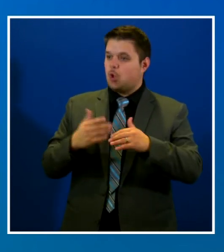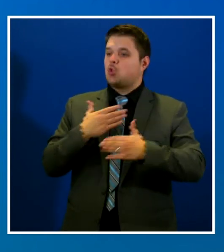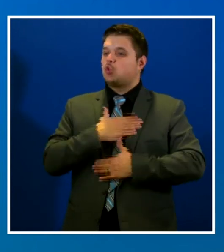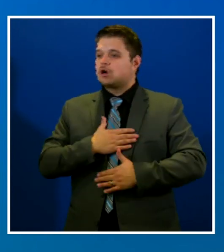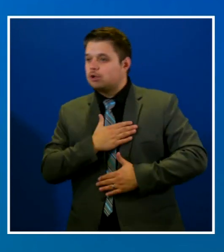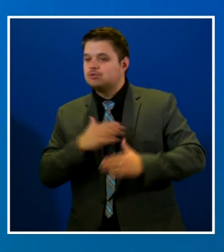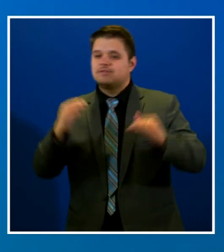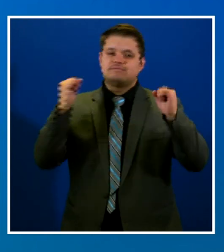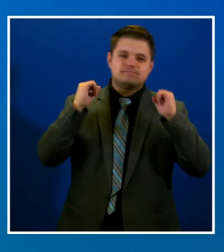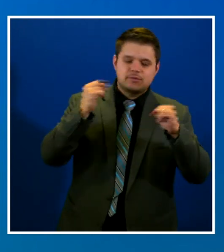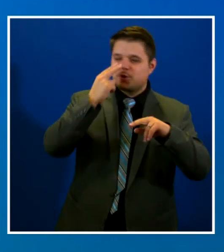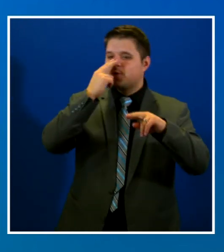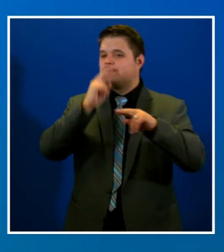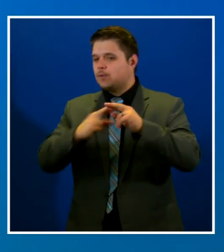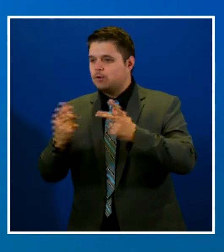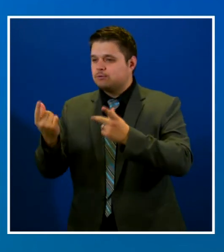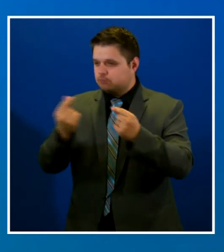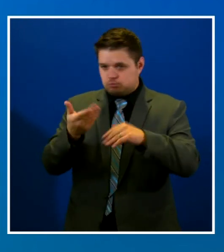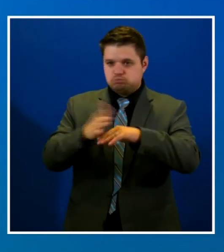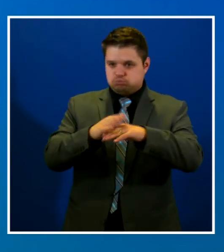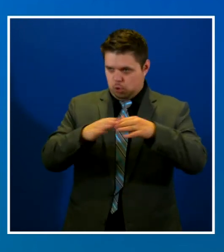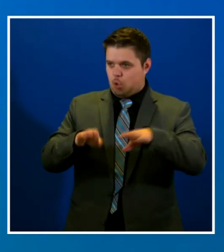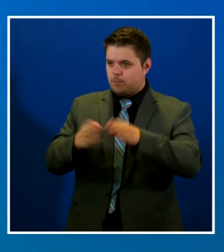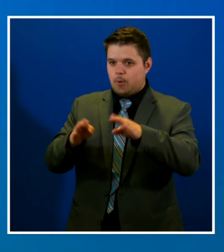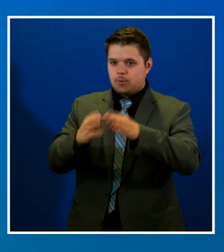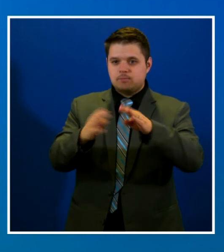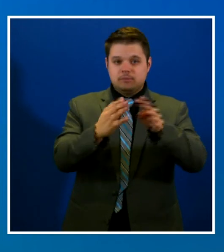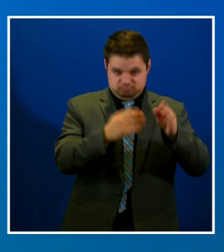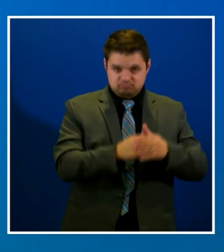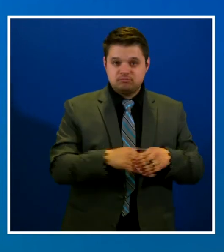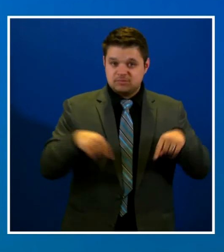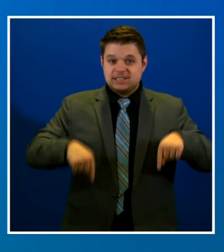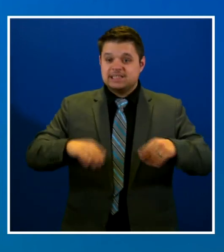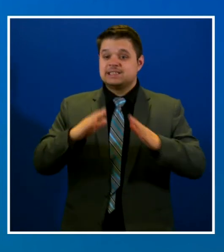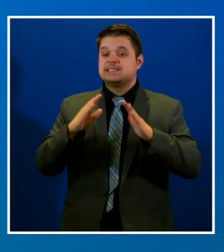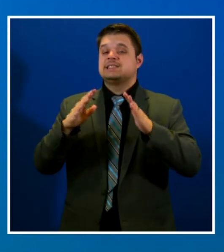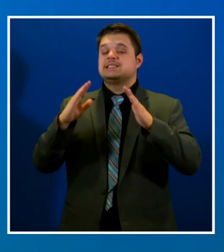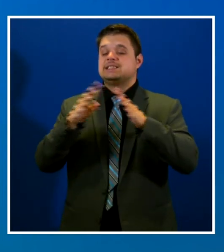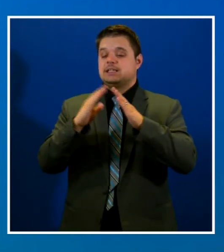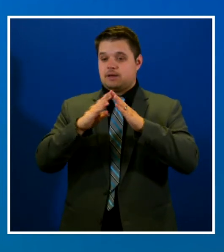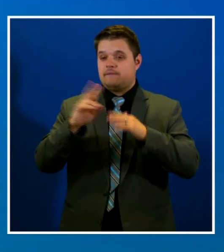cityofvancouver.us/parksrec and click on the activities button to learn more.